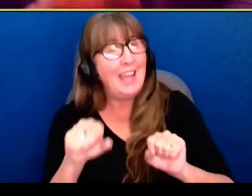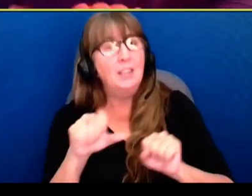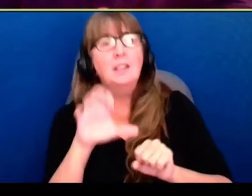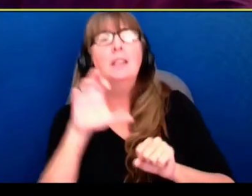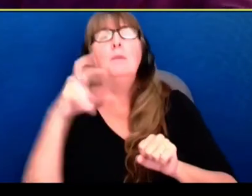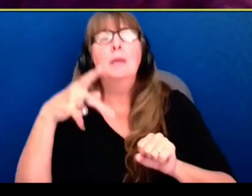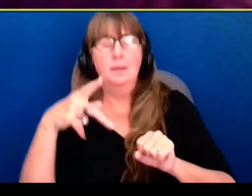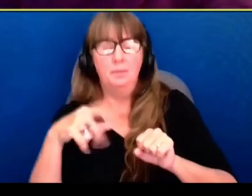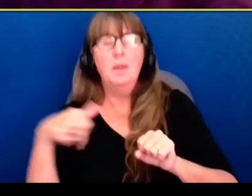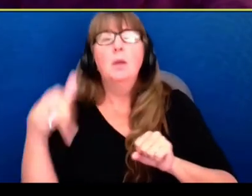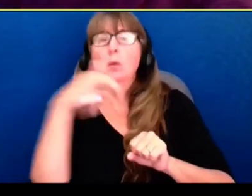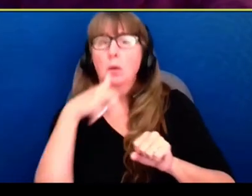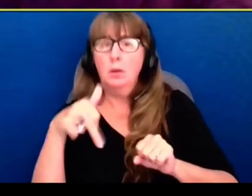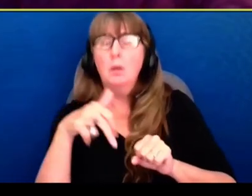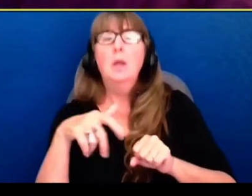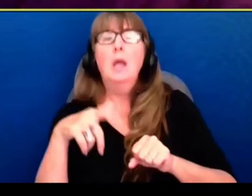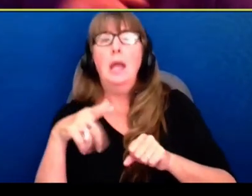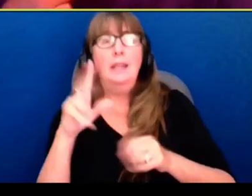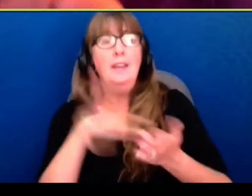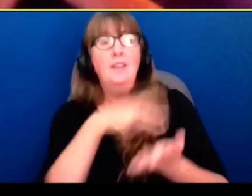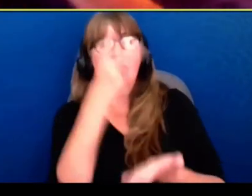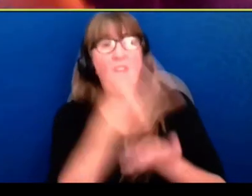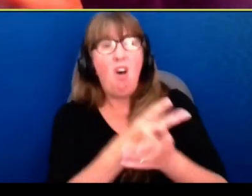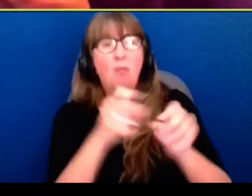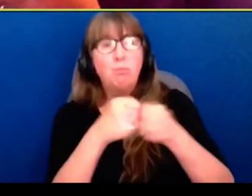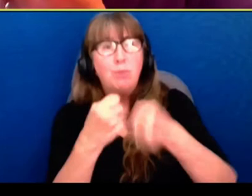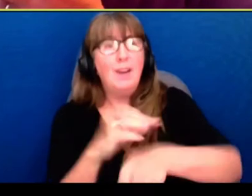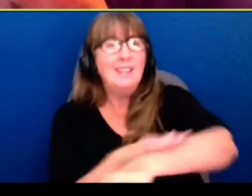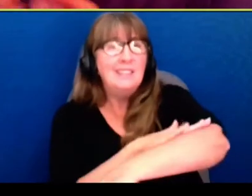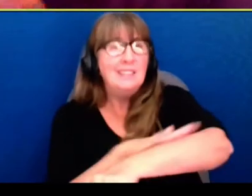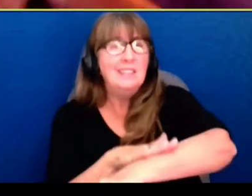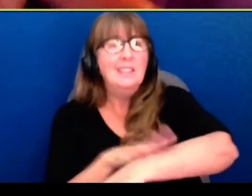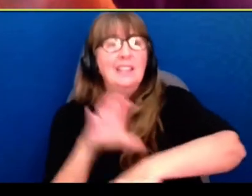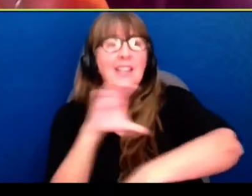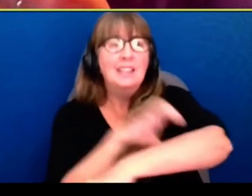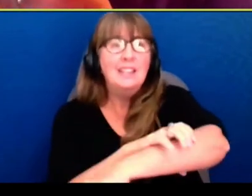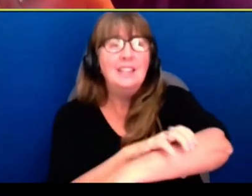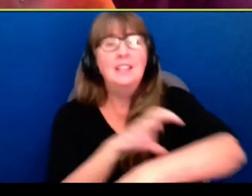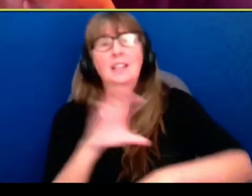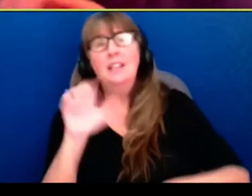adding a cast to the arm. That was information had to be communicated and plus he's a sign language user.